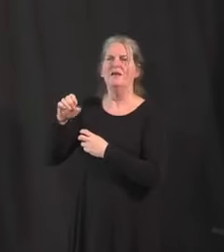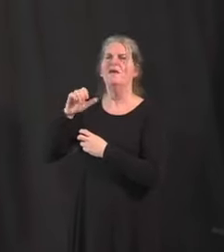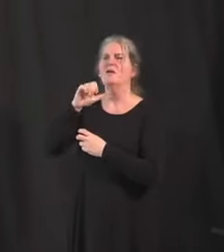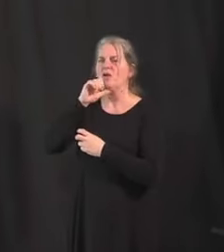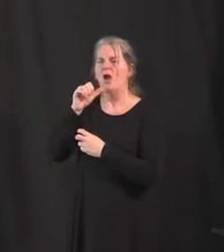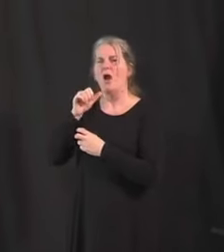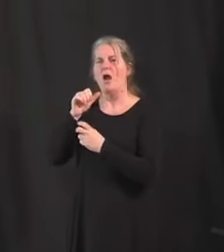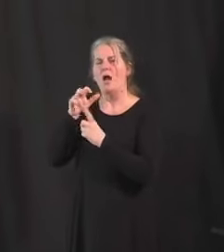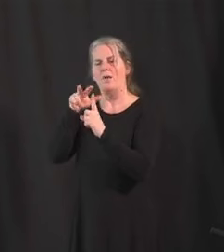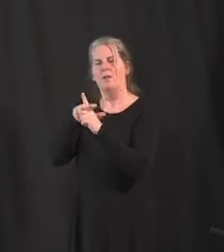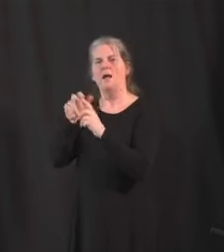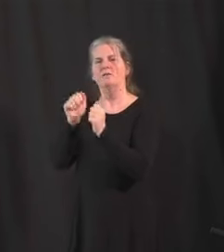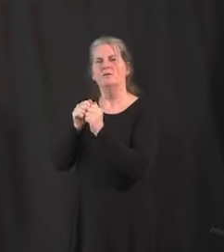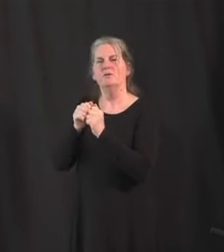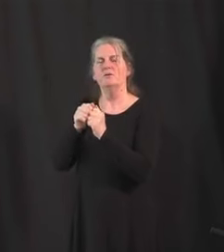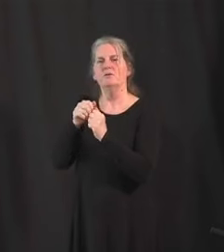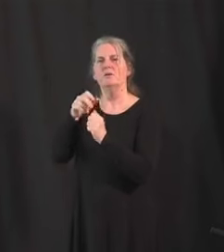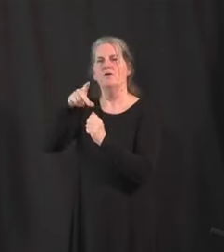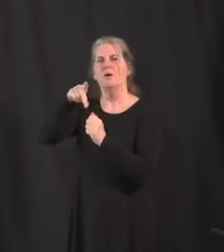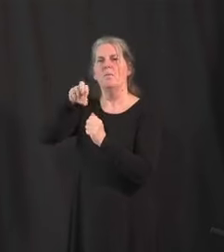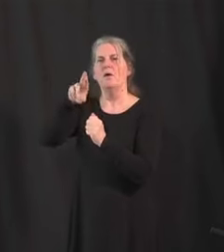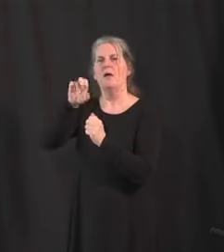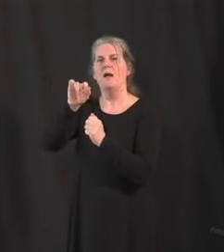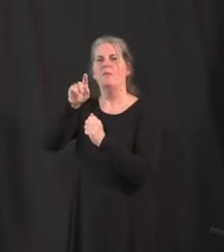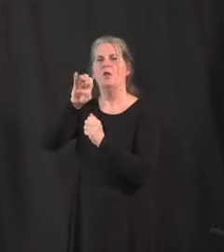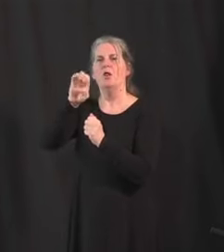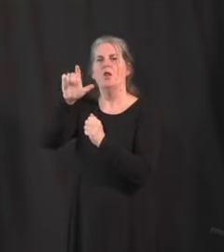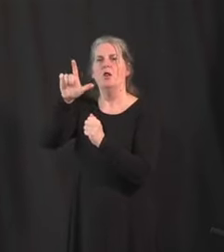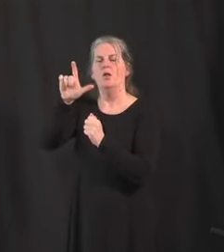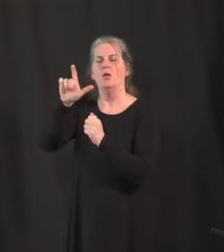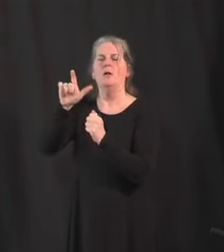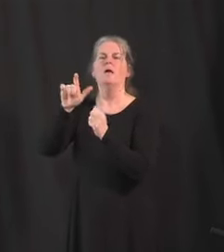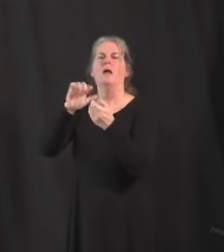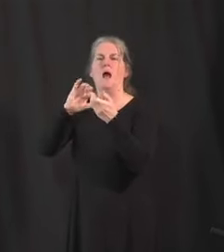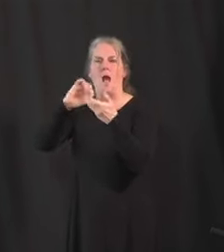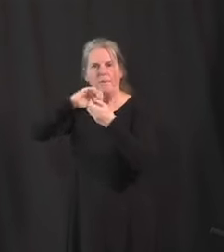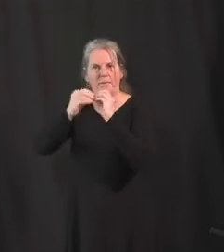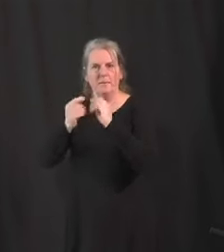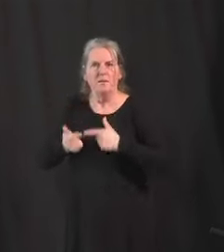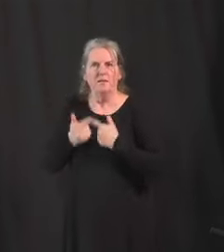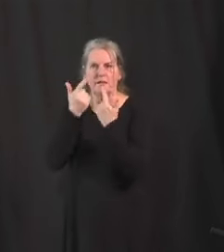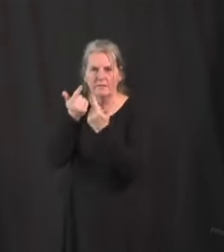THEY'RE ALLOCATING THOSE RESOURCES. AND WE SUCCESSFULLY GOT A BASE PLUS MODEL WHICH TAKES INTO